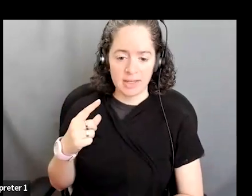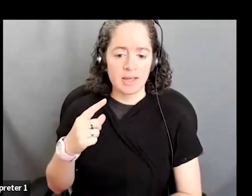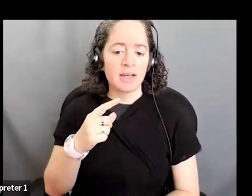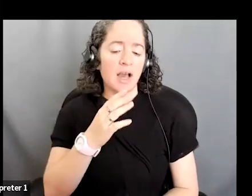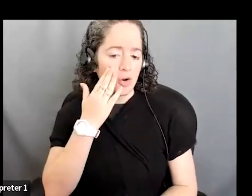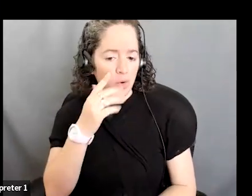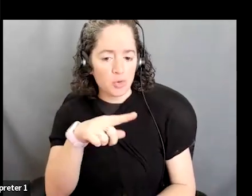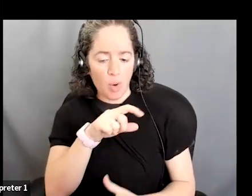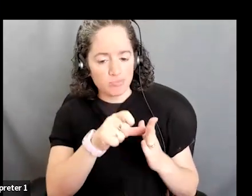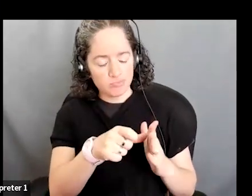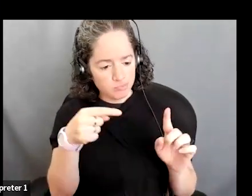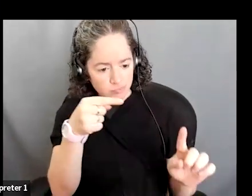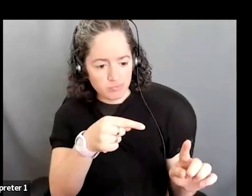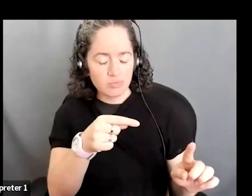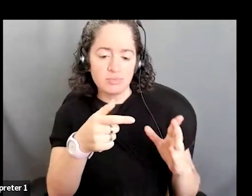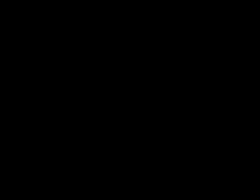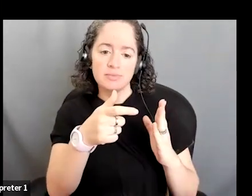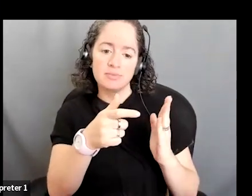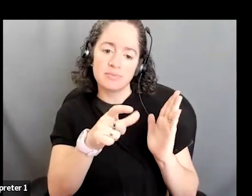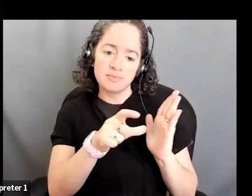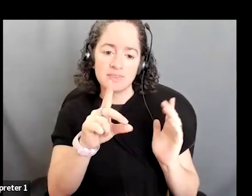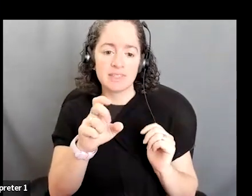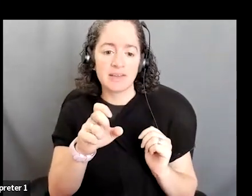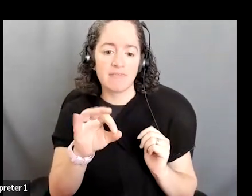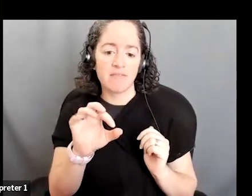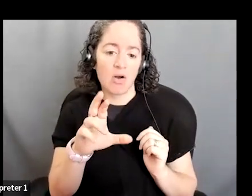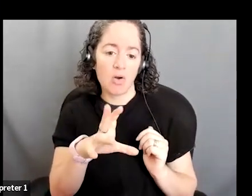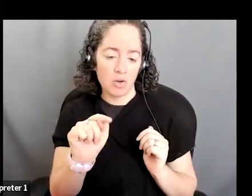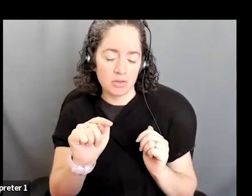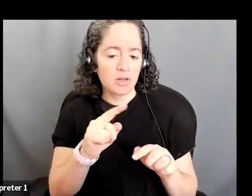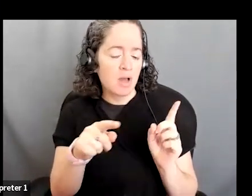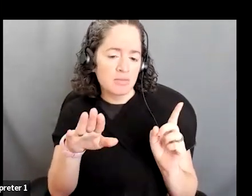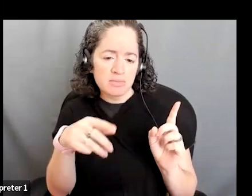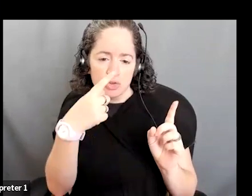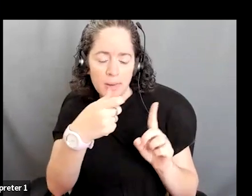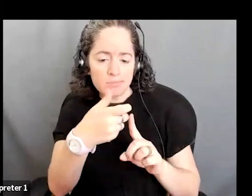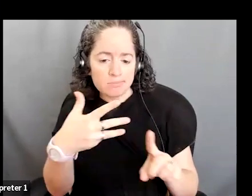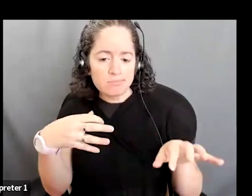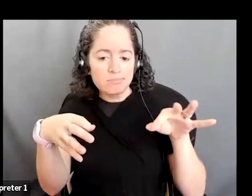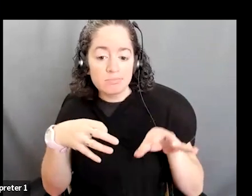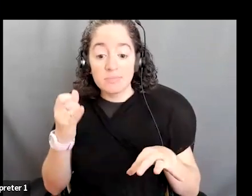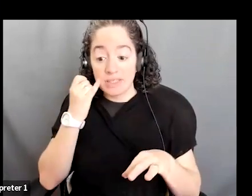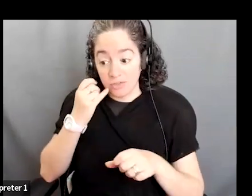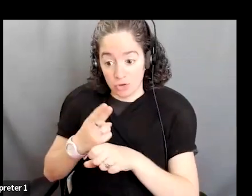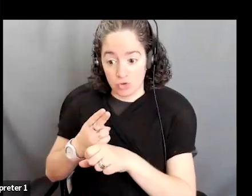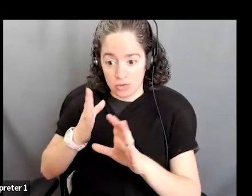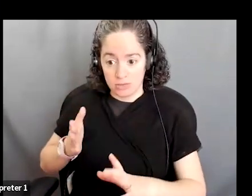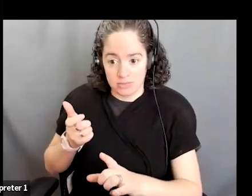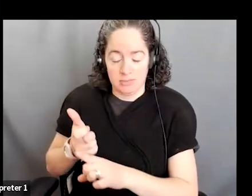could you give any guidance on which forms issues can be mitigated by a user who is actively attempting to build an accessible form?